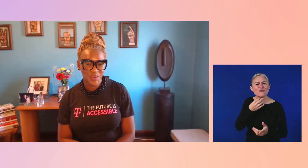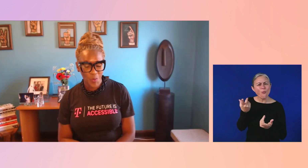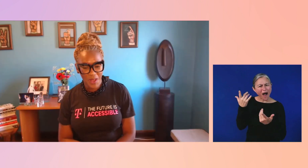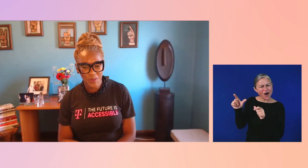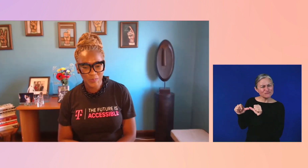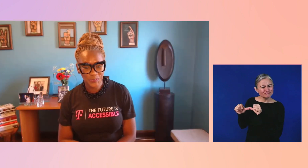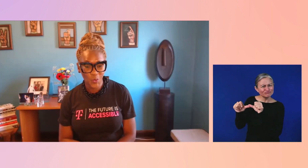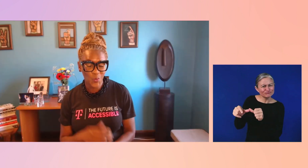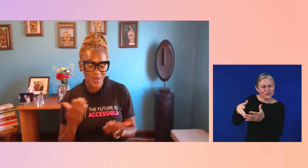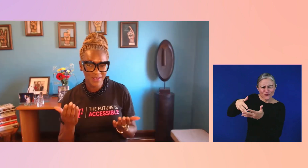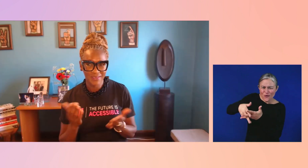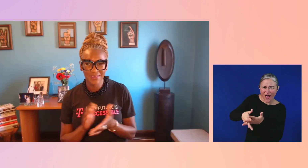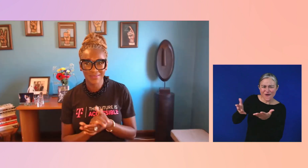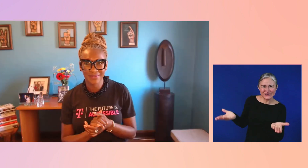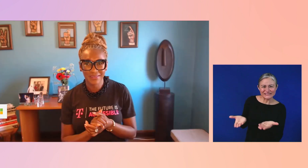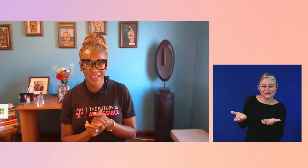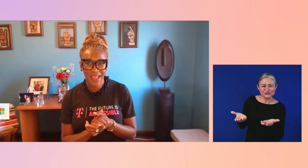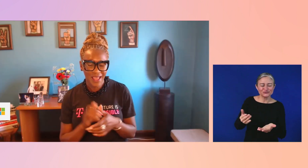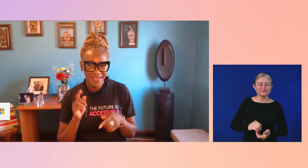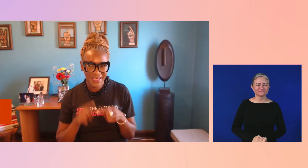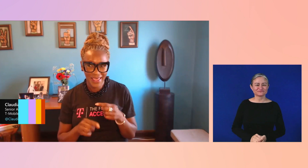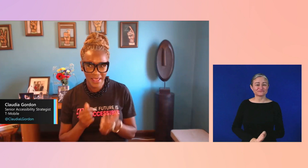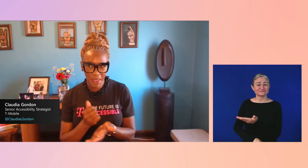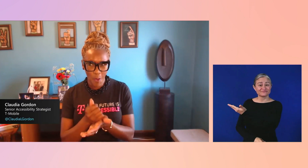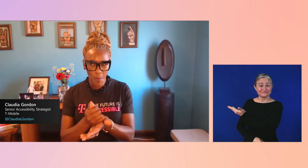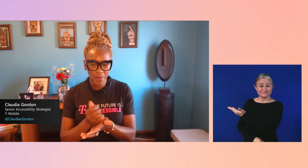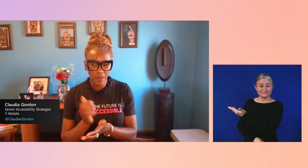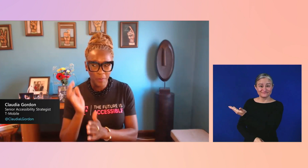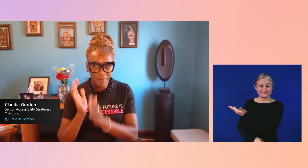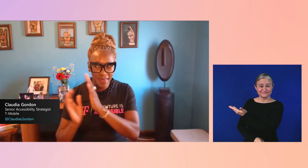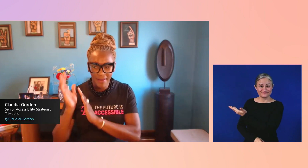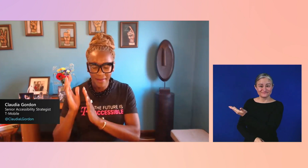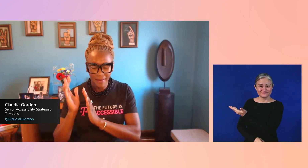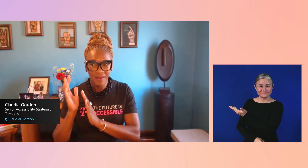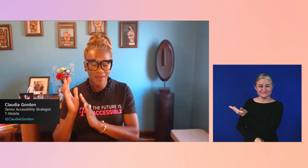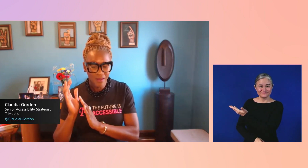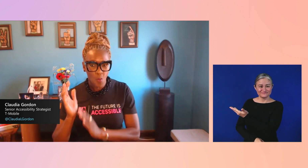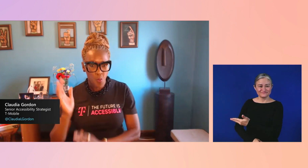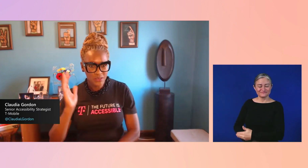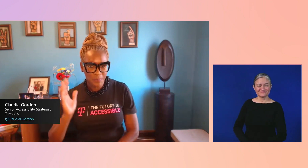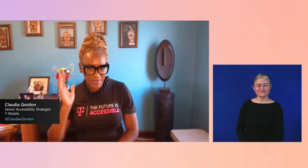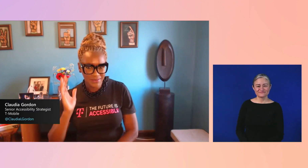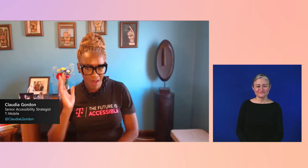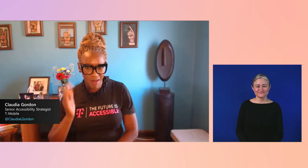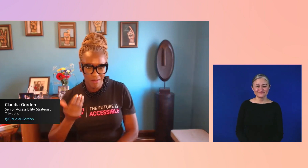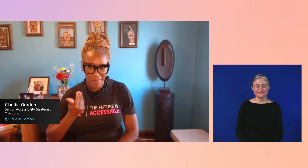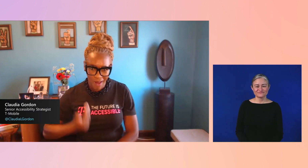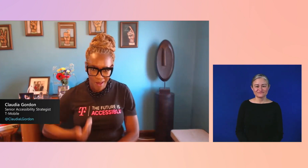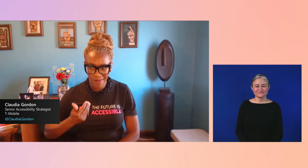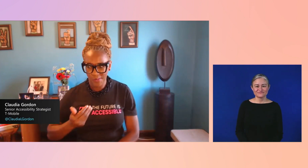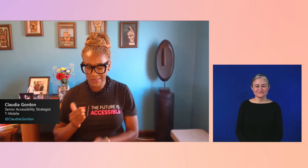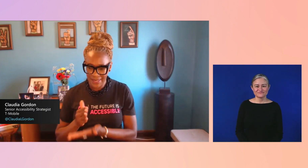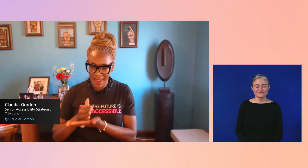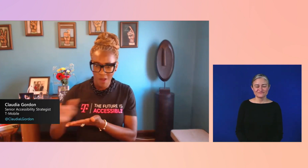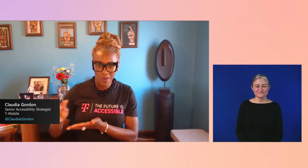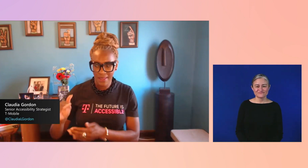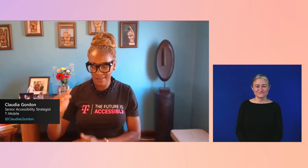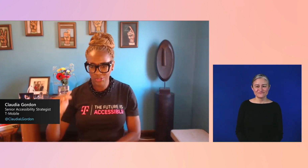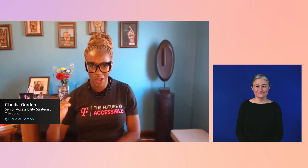Wow, well, this is Claudia here. I really can't help but look back. Once upon a time,